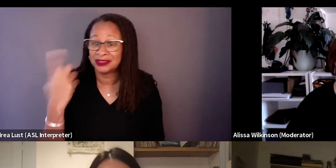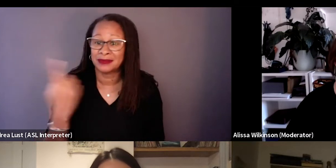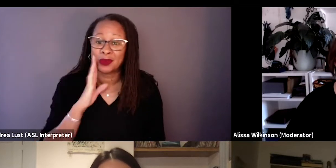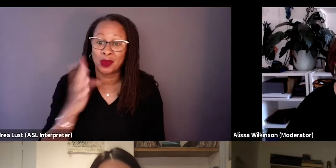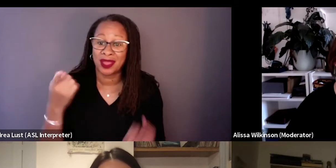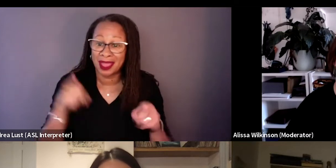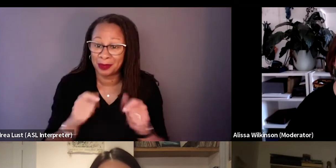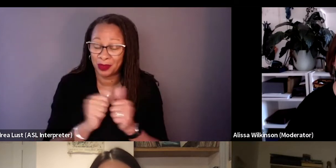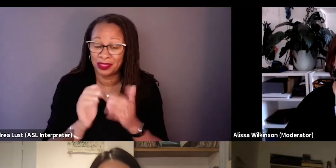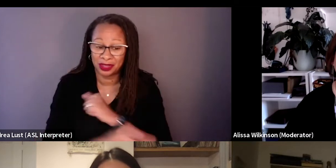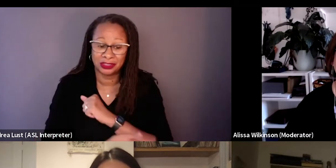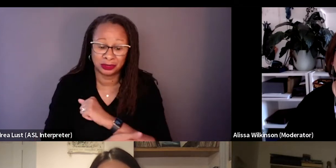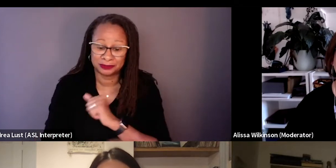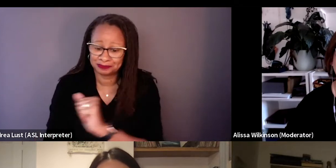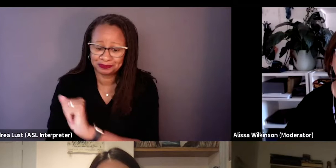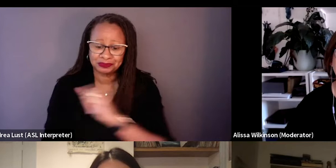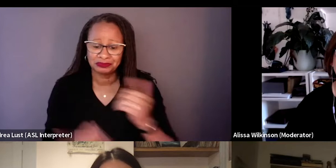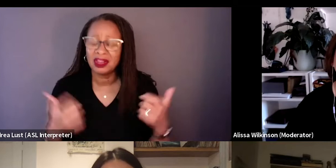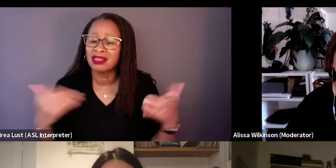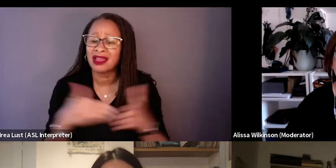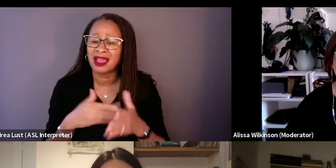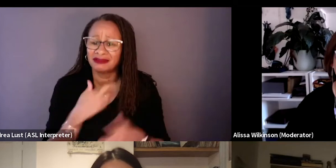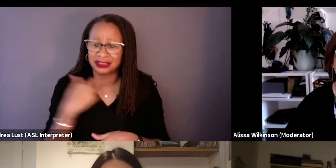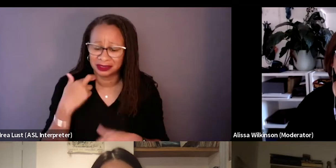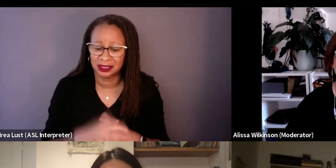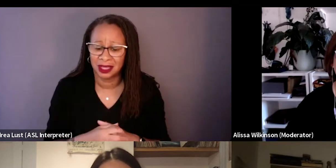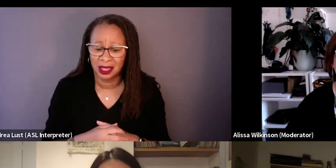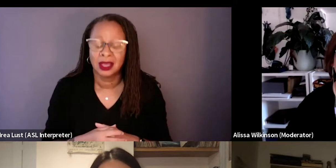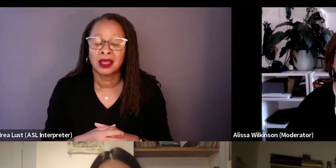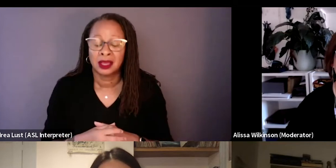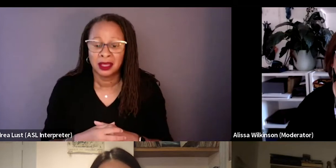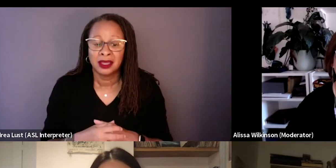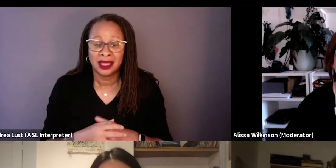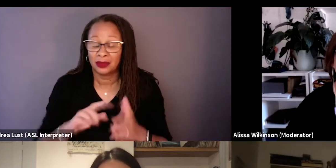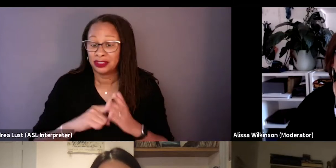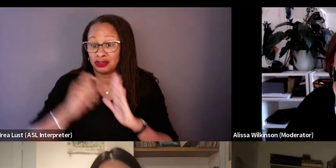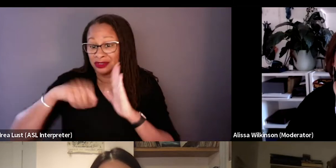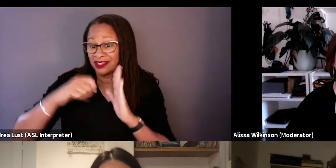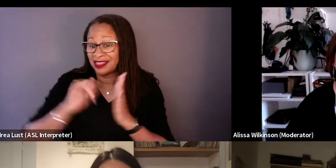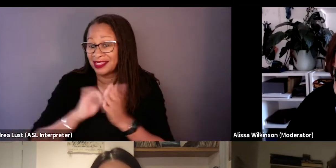So we, we decided to start filming and that's how the journey started. Hmm.